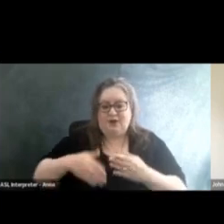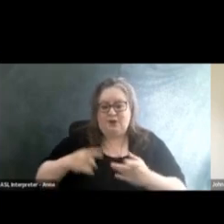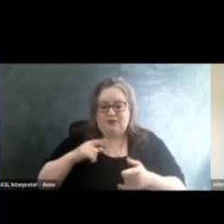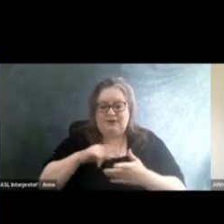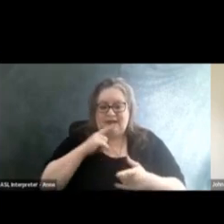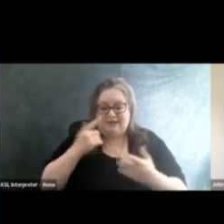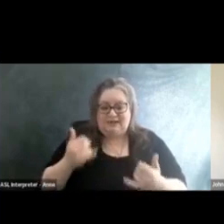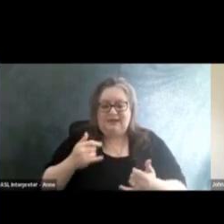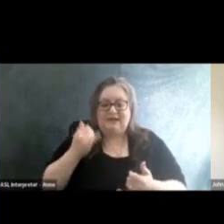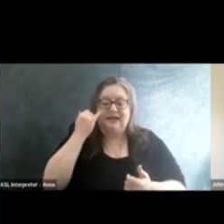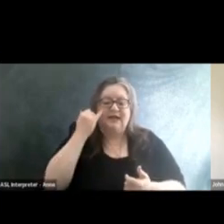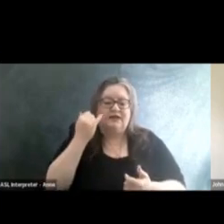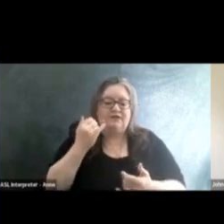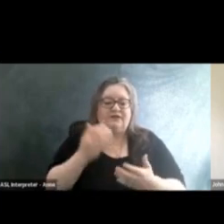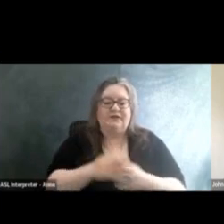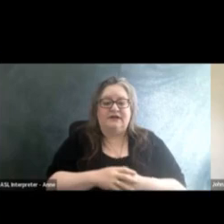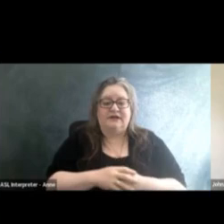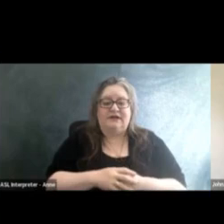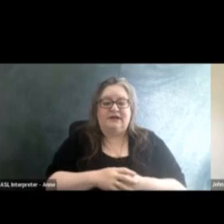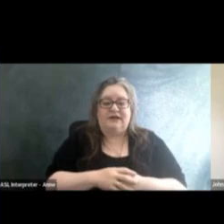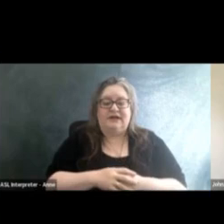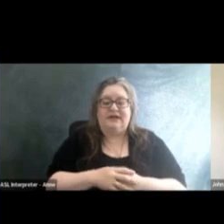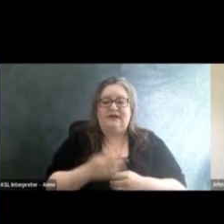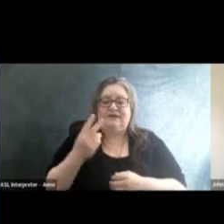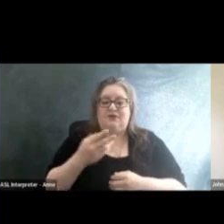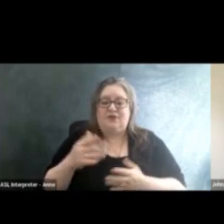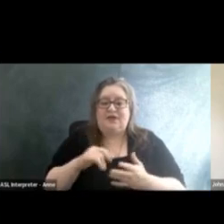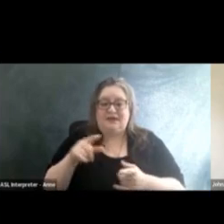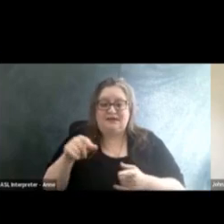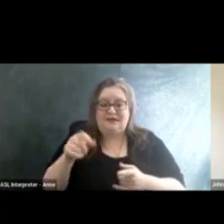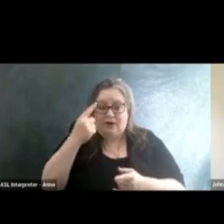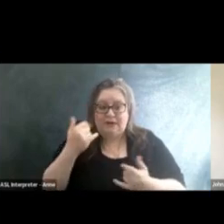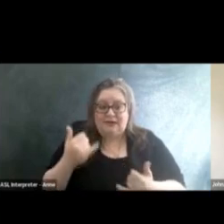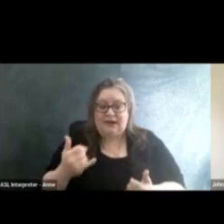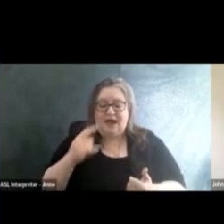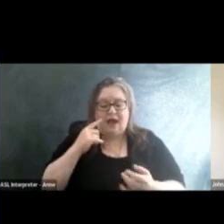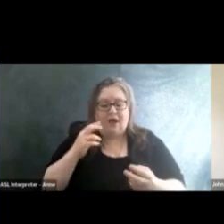if you maybe took two things away from this talk today, this, I hope, could be one of them.